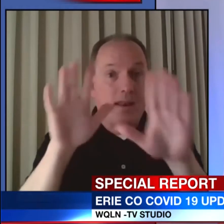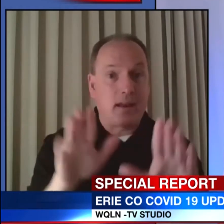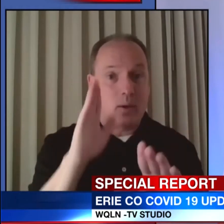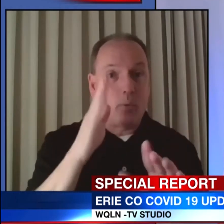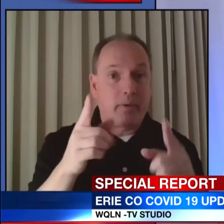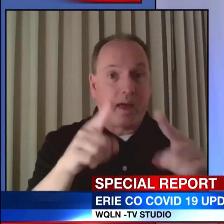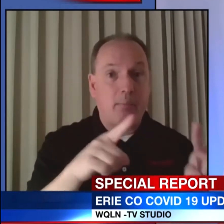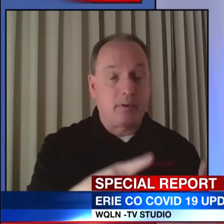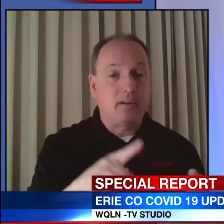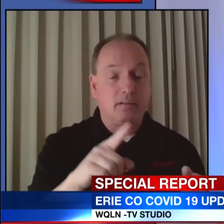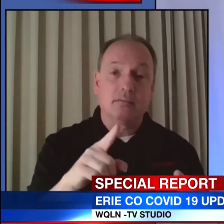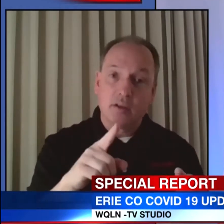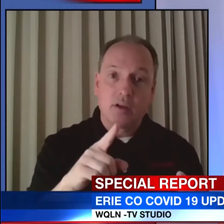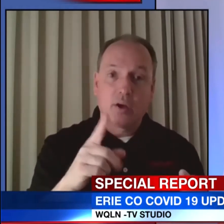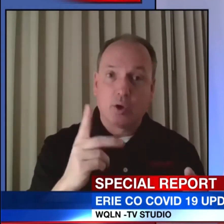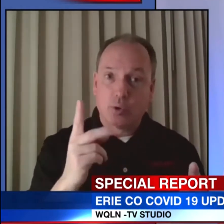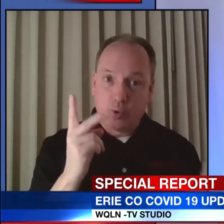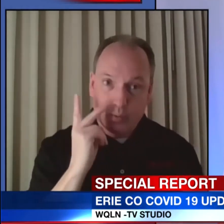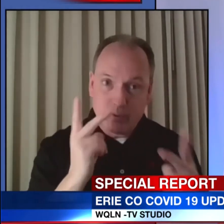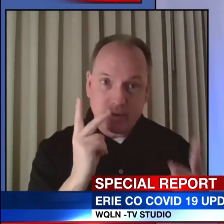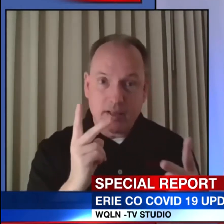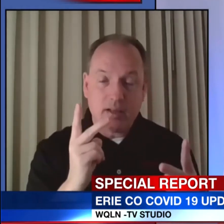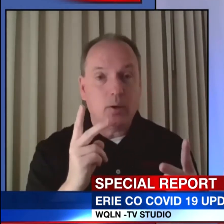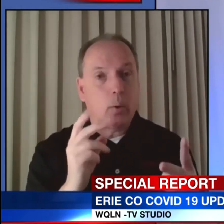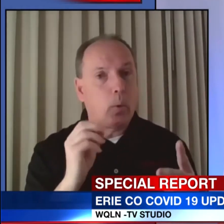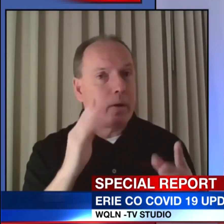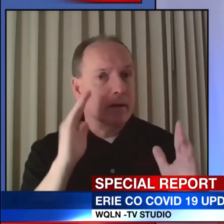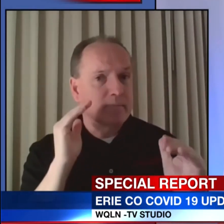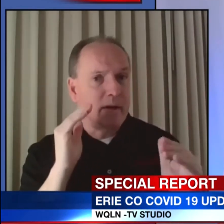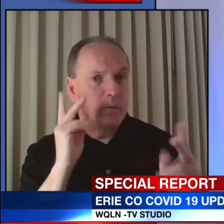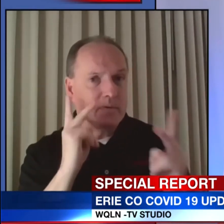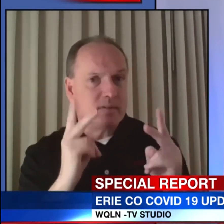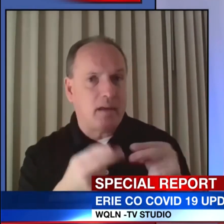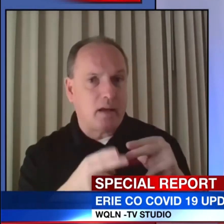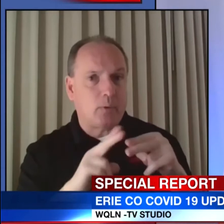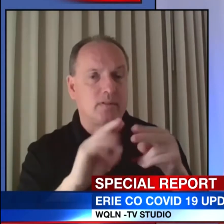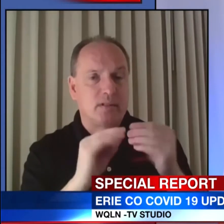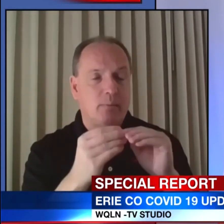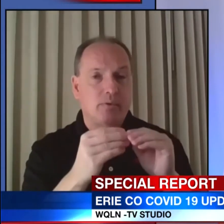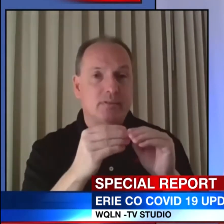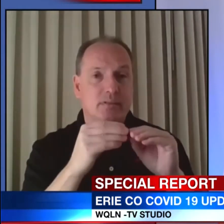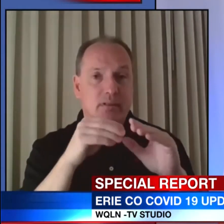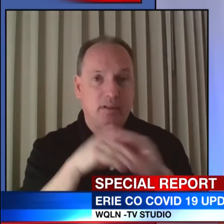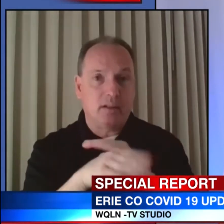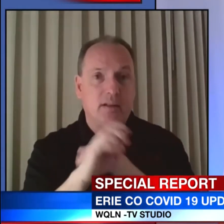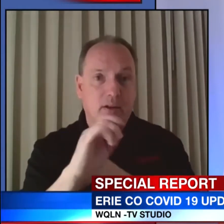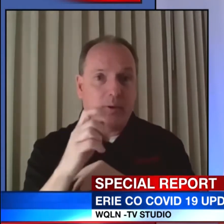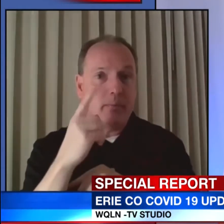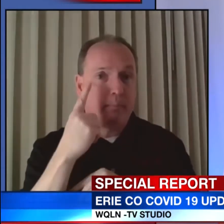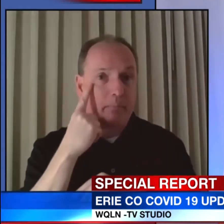THAT HAD LED TO MAYBE NOT A SURGE BUT A BUMP IN THE NEIGHBORS.